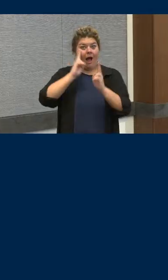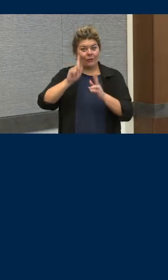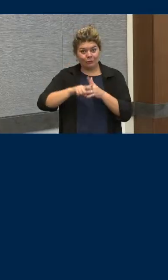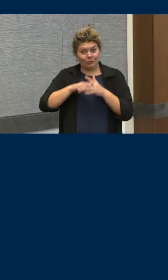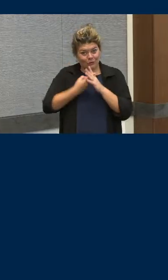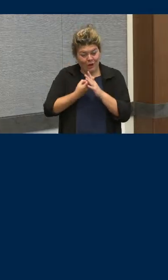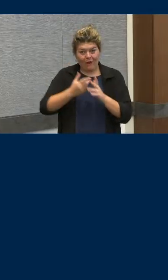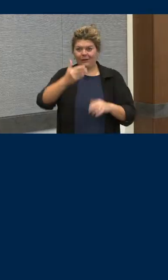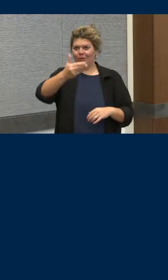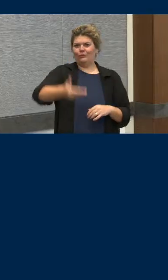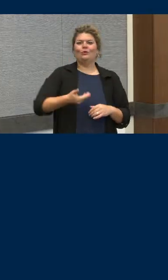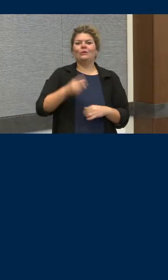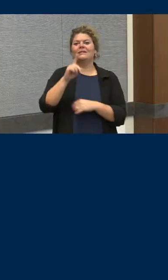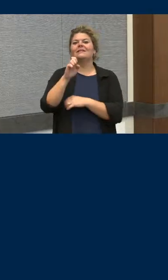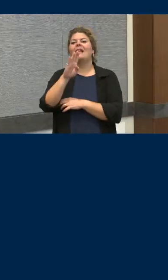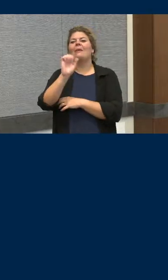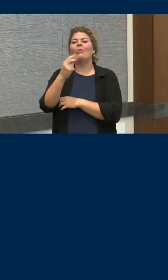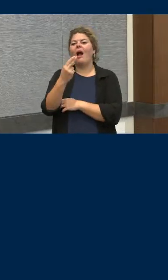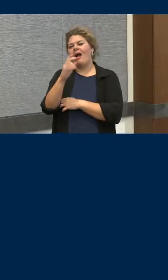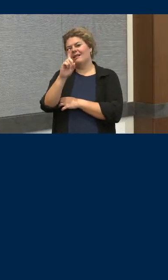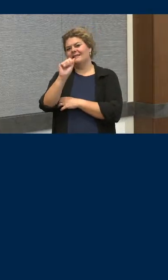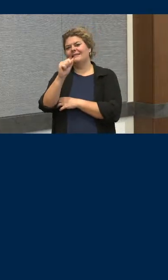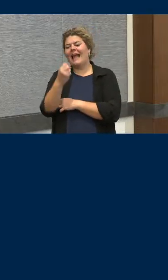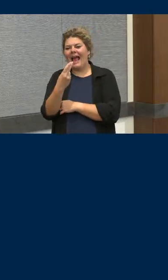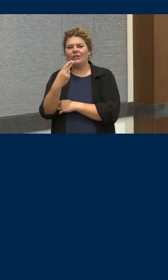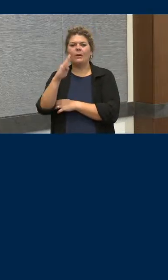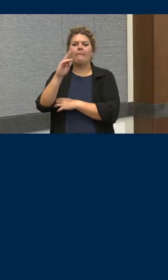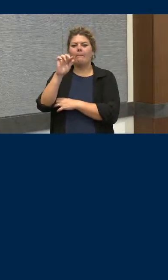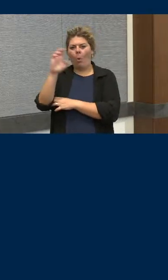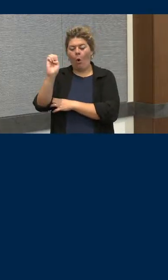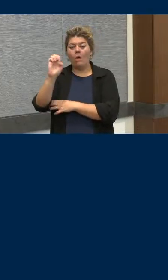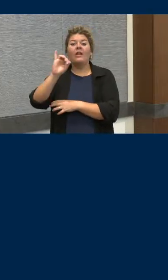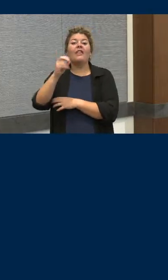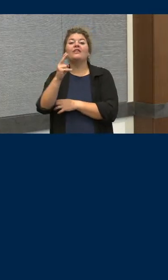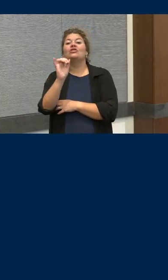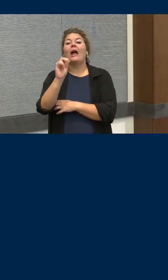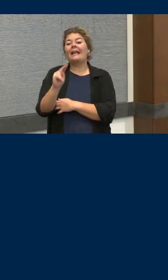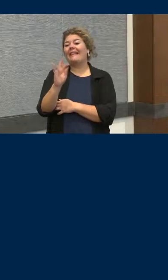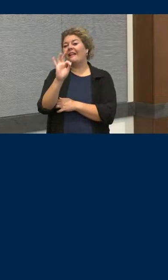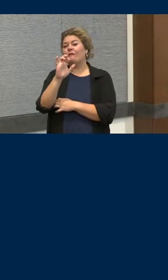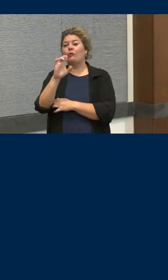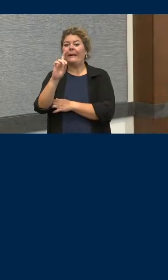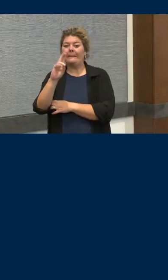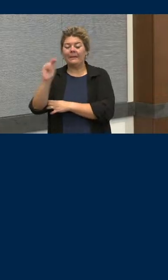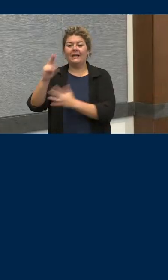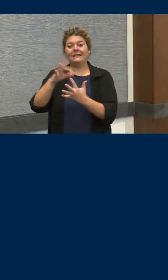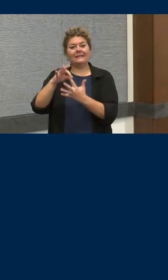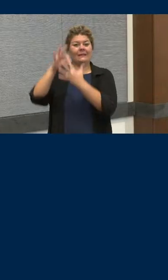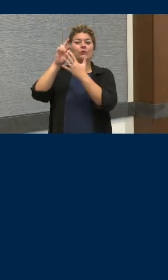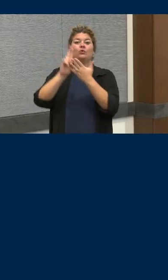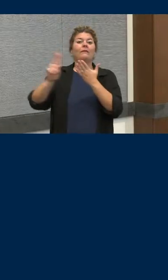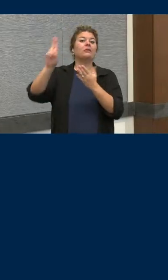It is my privilege to begin by introducing Deborah Dash Moore, the Jonathan Freedman Distinguished University